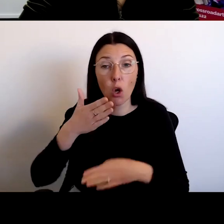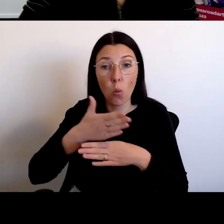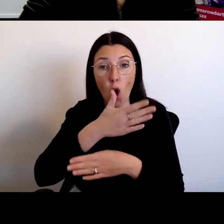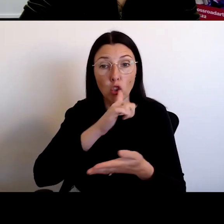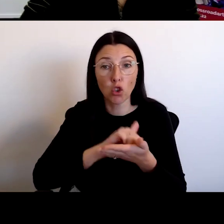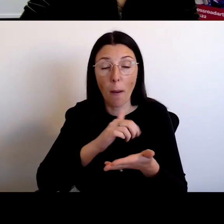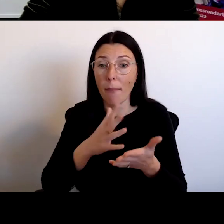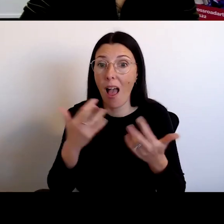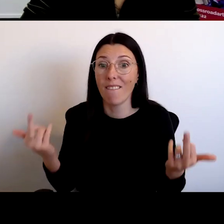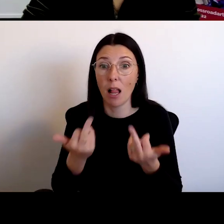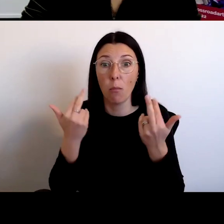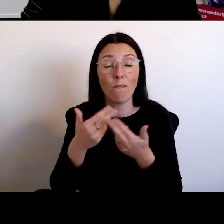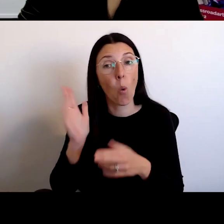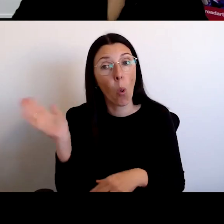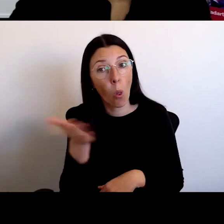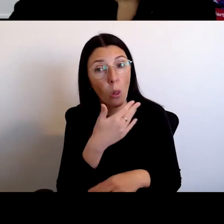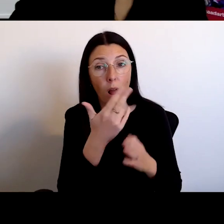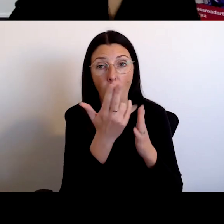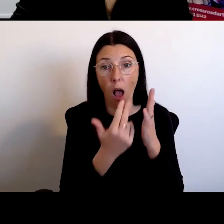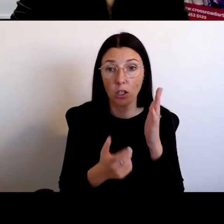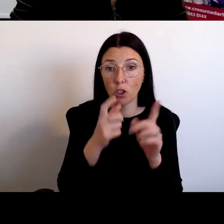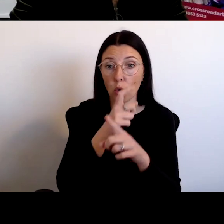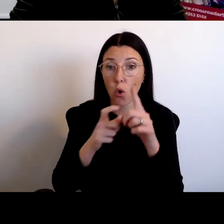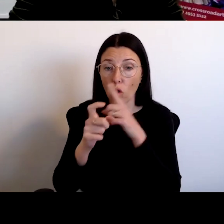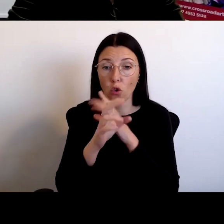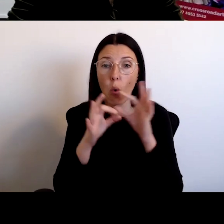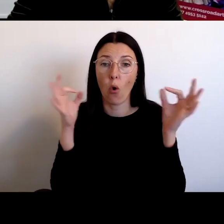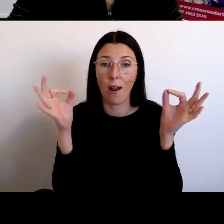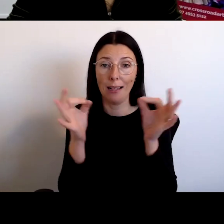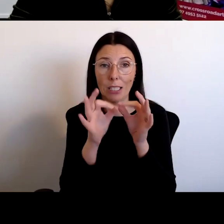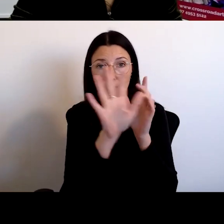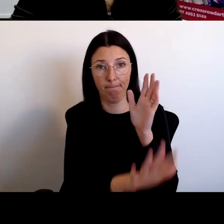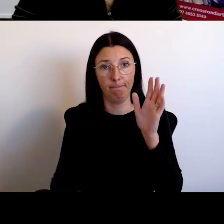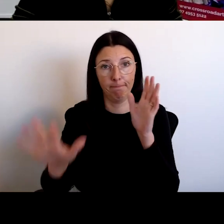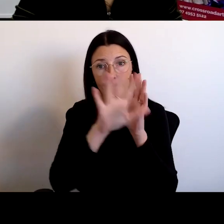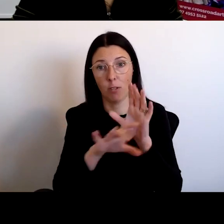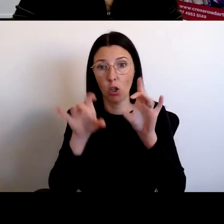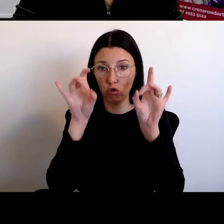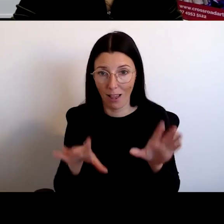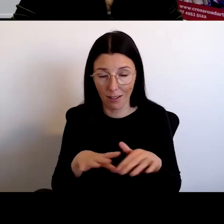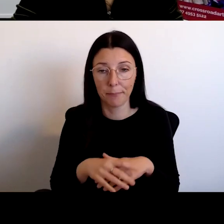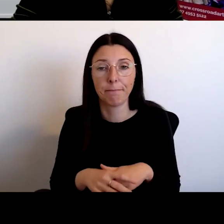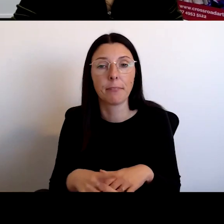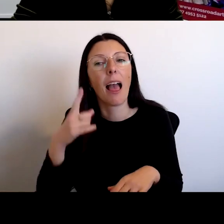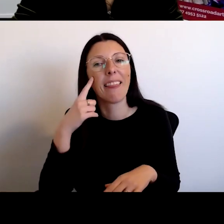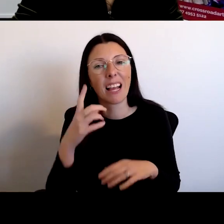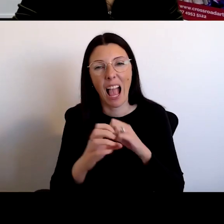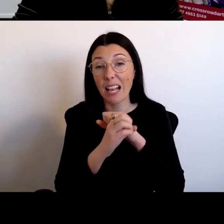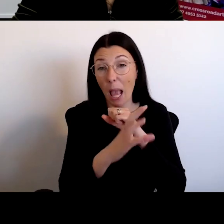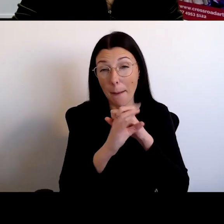arts and organisations across the country. And a campaign like this, it's a really strategic